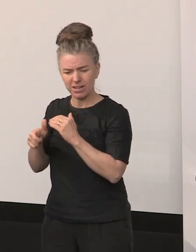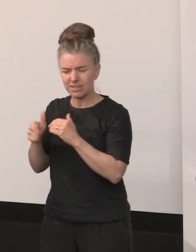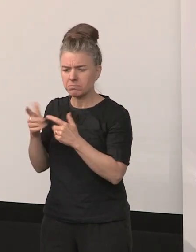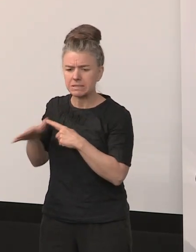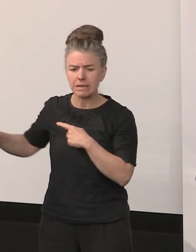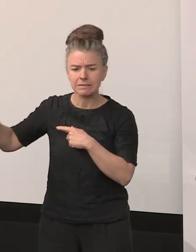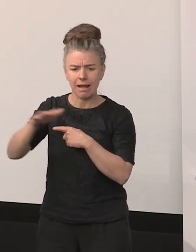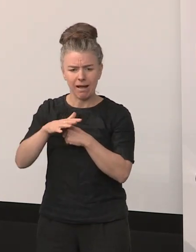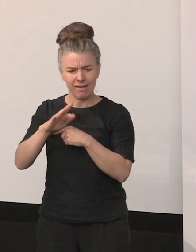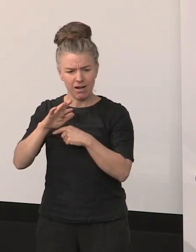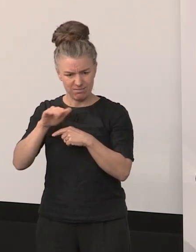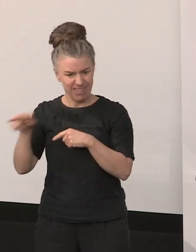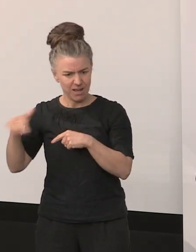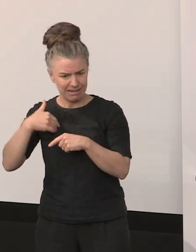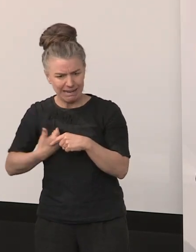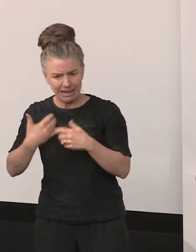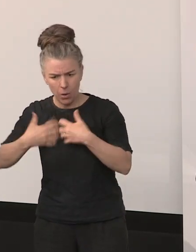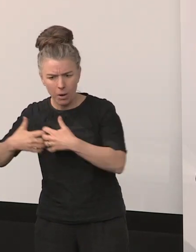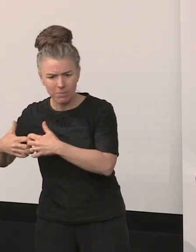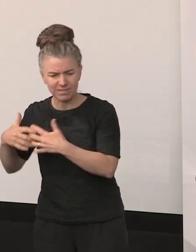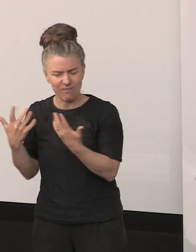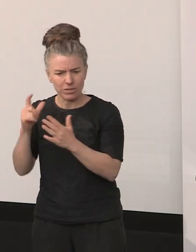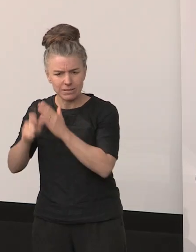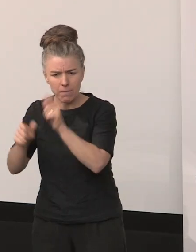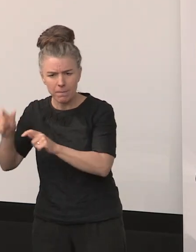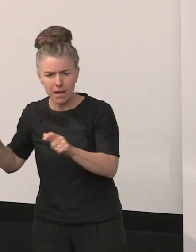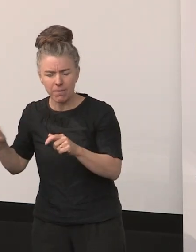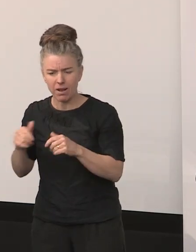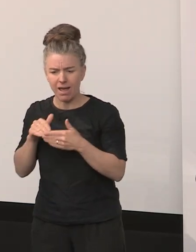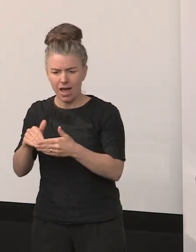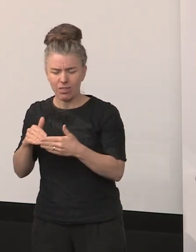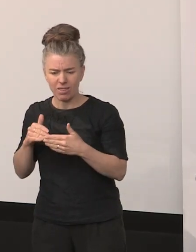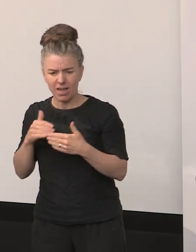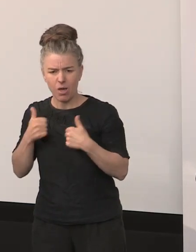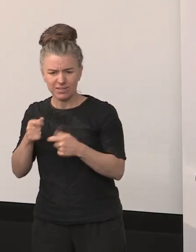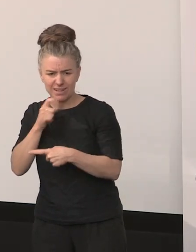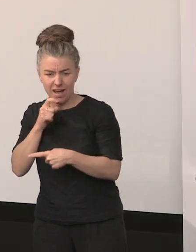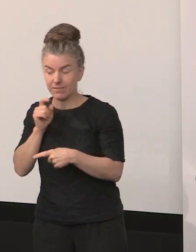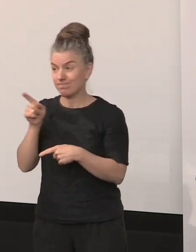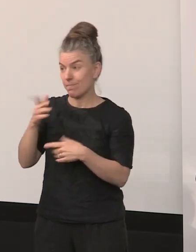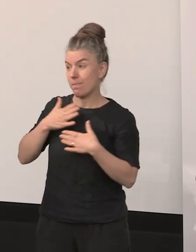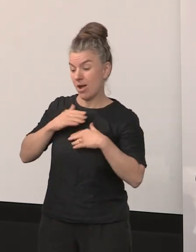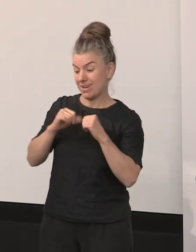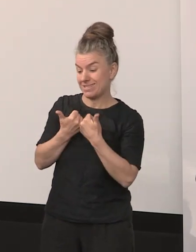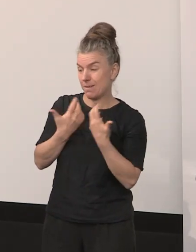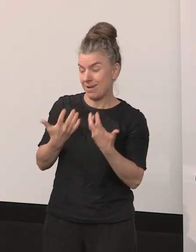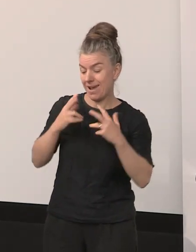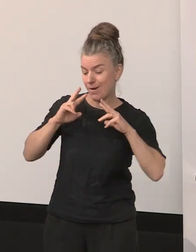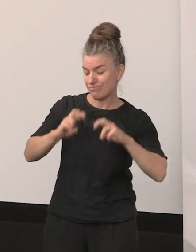has asked they be implemented as soon as possible, because that sector wasn't included in the modelling for the demand. How quickly could those